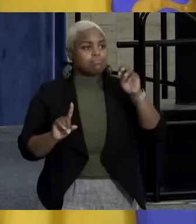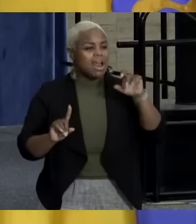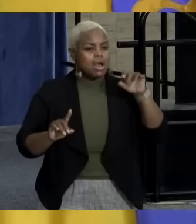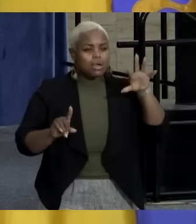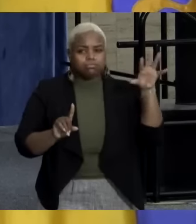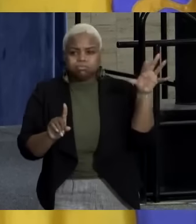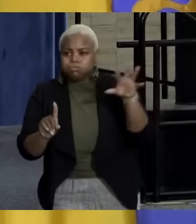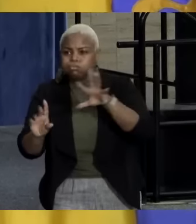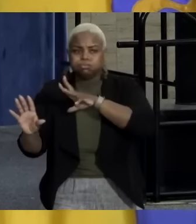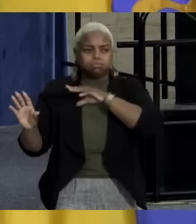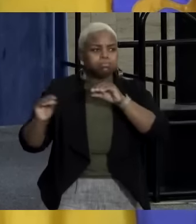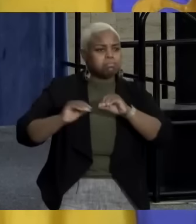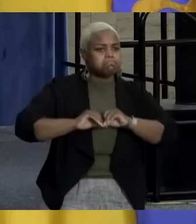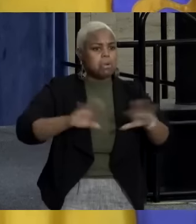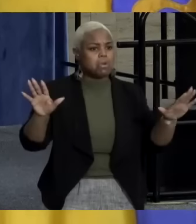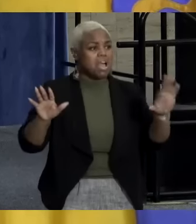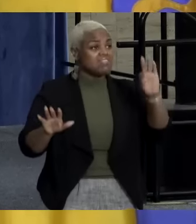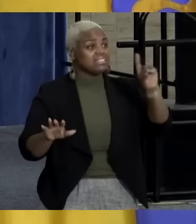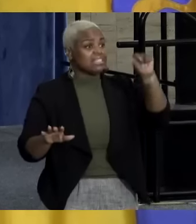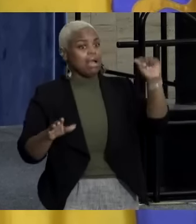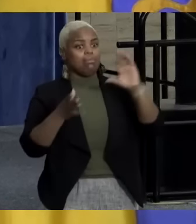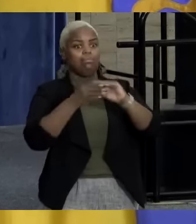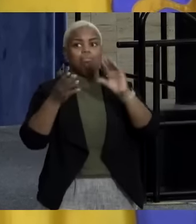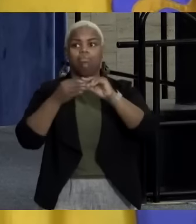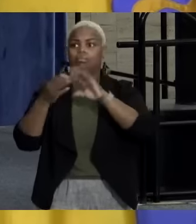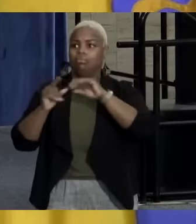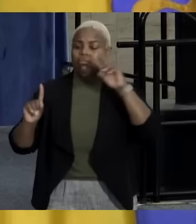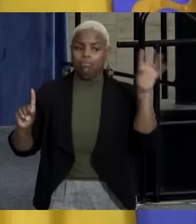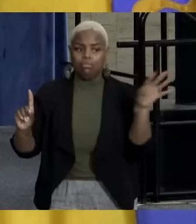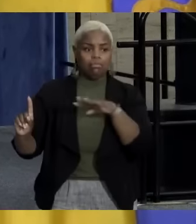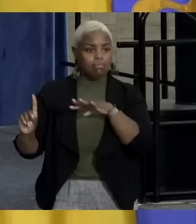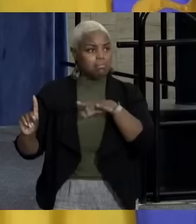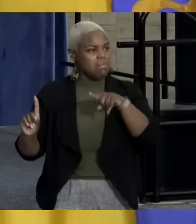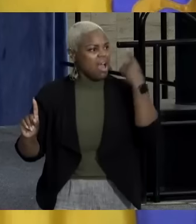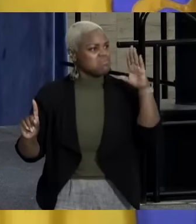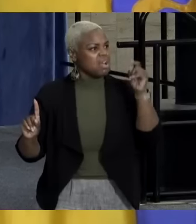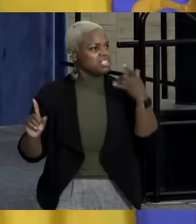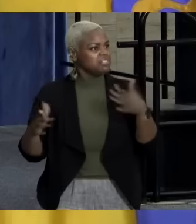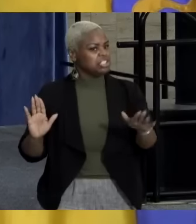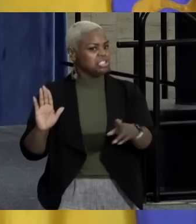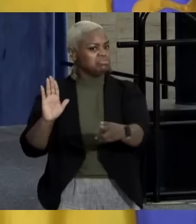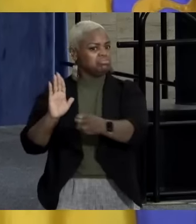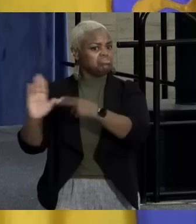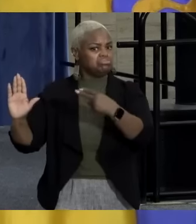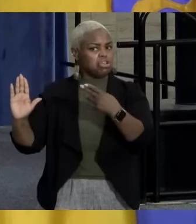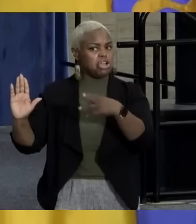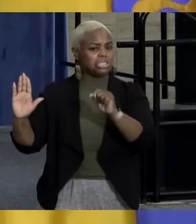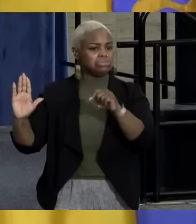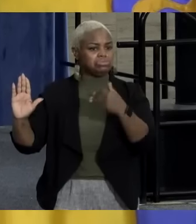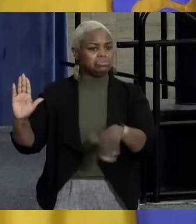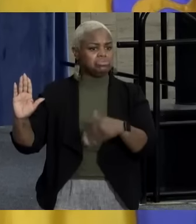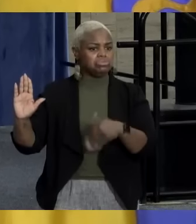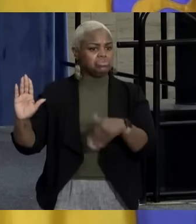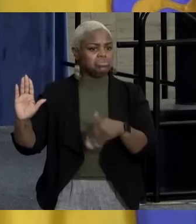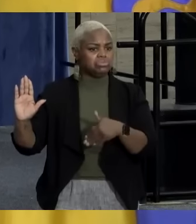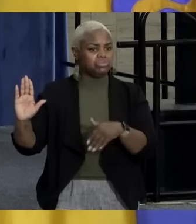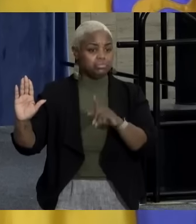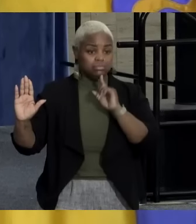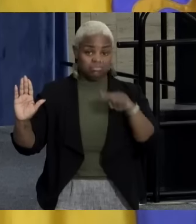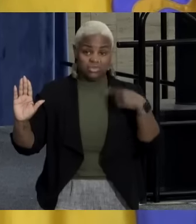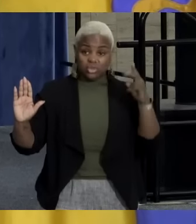applying unscientific black box warnings to all hormone replacement therapy products in 2003.